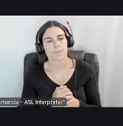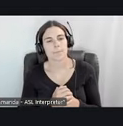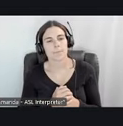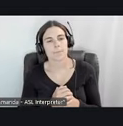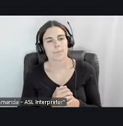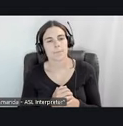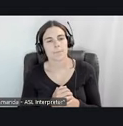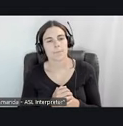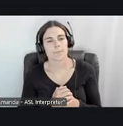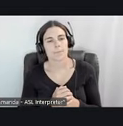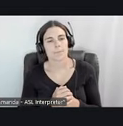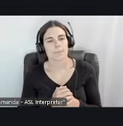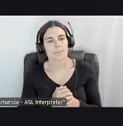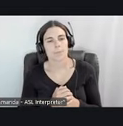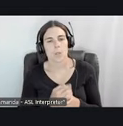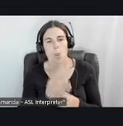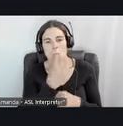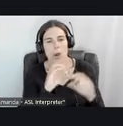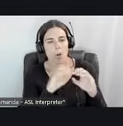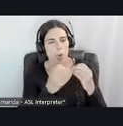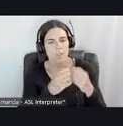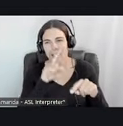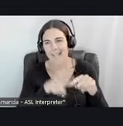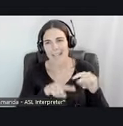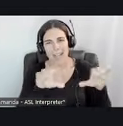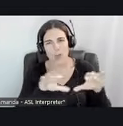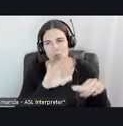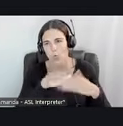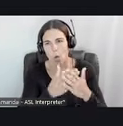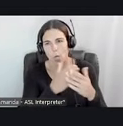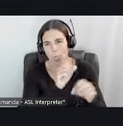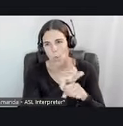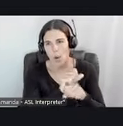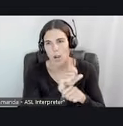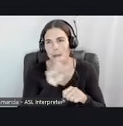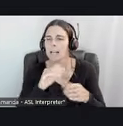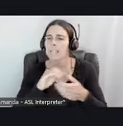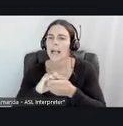by any single organization and it requires collaboration, shared leadership and meaningful